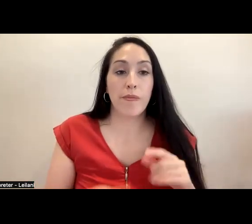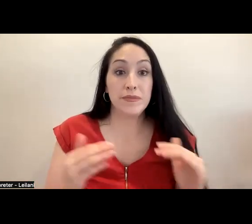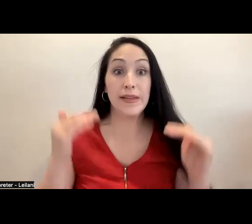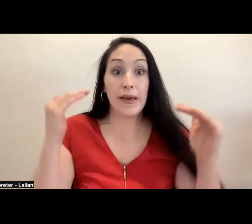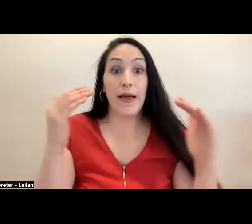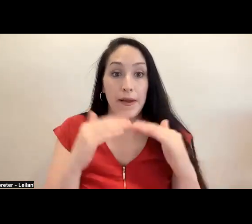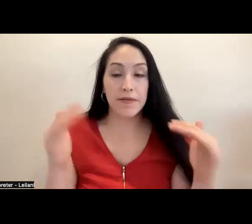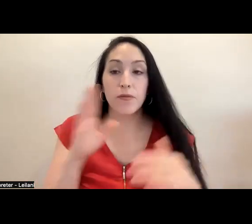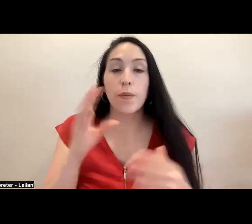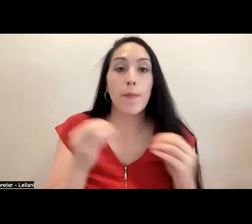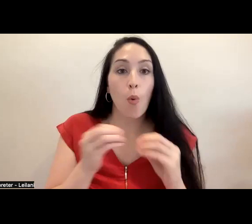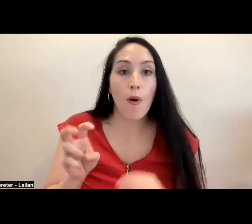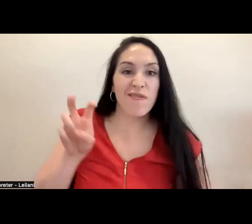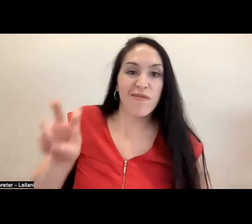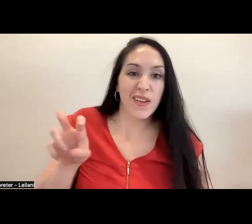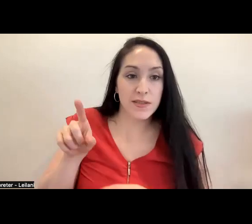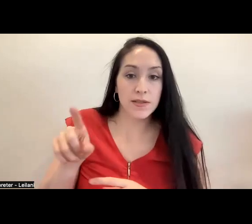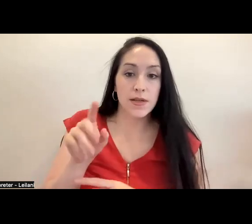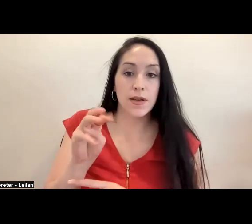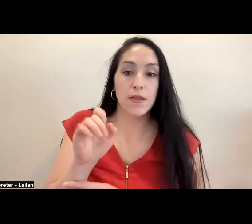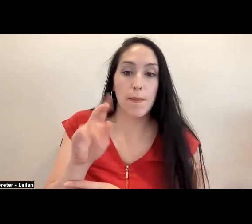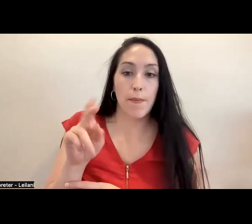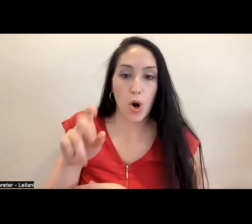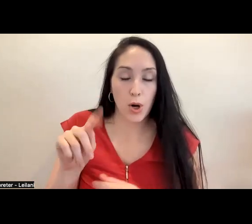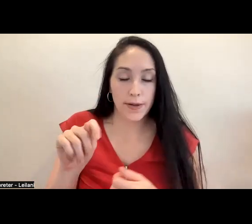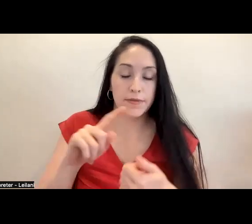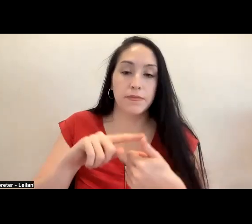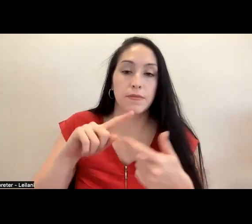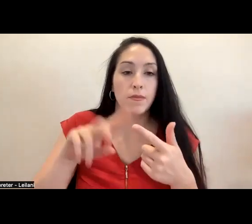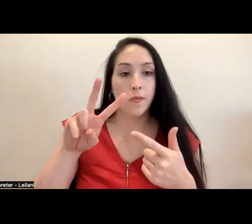our vanguard. 11:46:23 Us. Stock option as well as our international